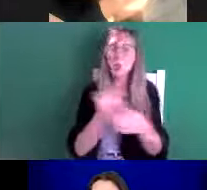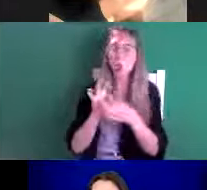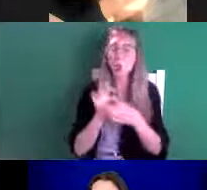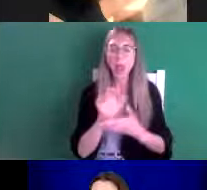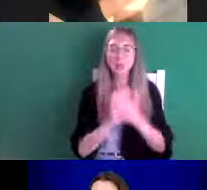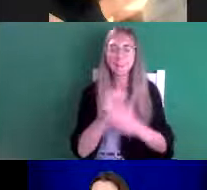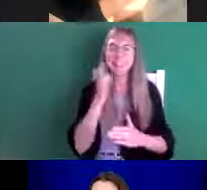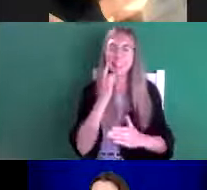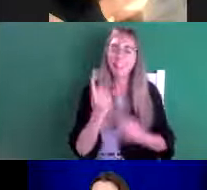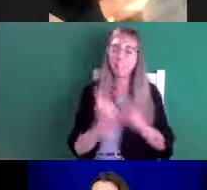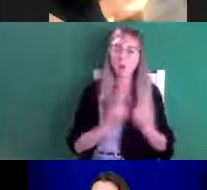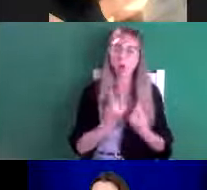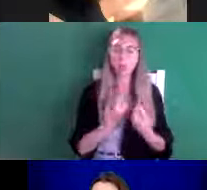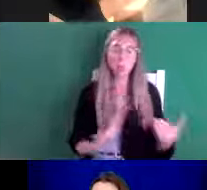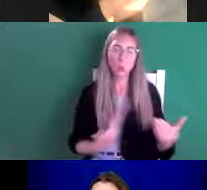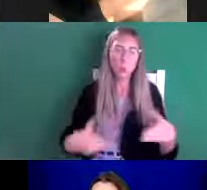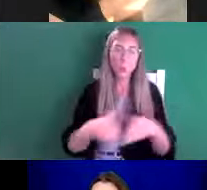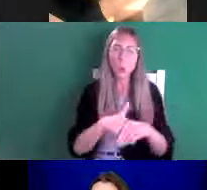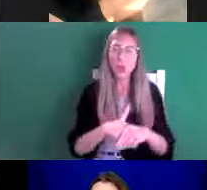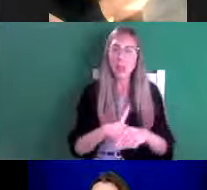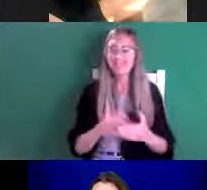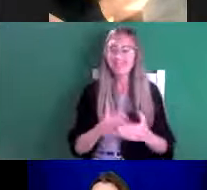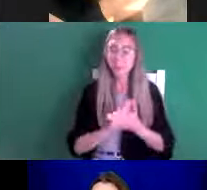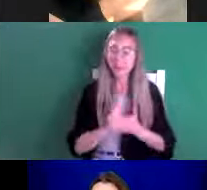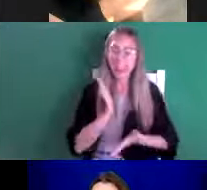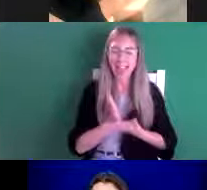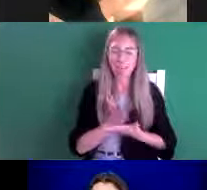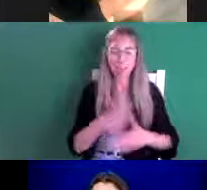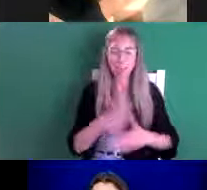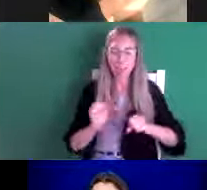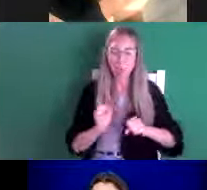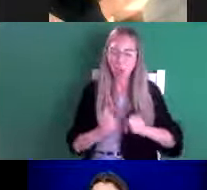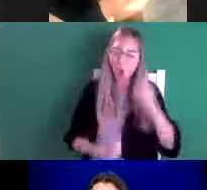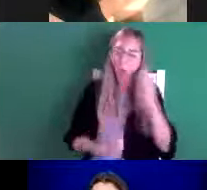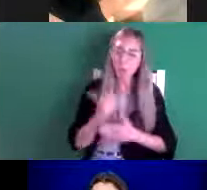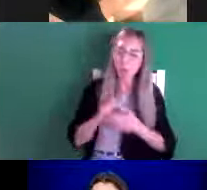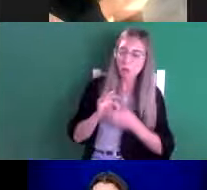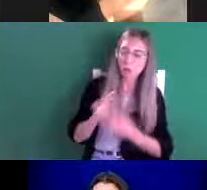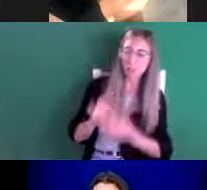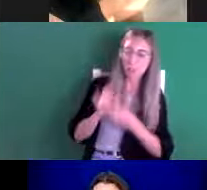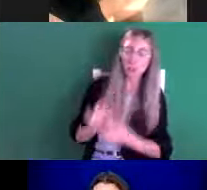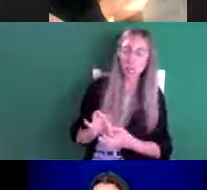didn't have to start developing cold relationships with new galleries that we hadn't worked with